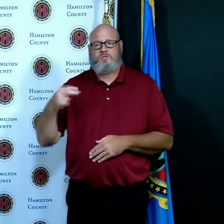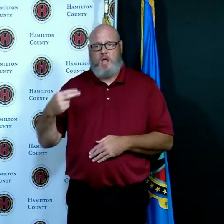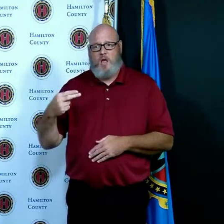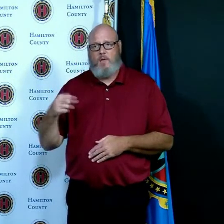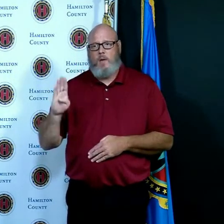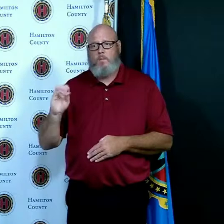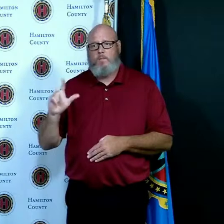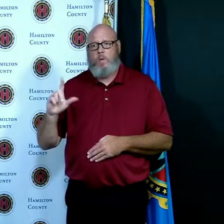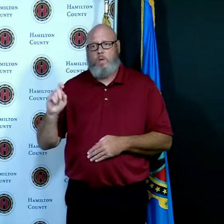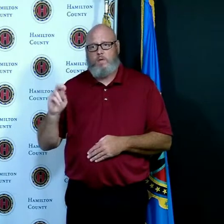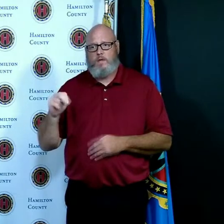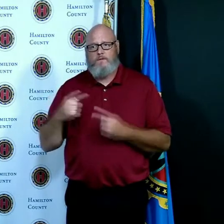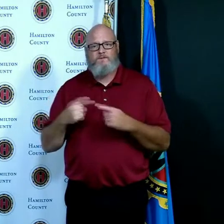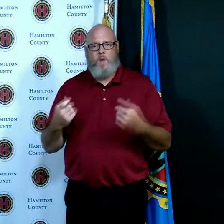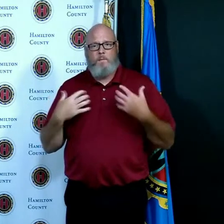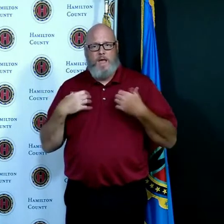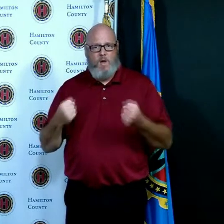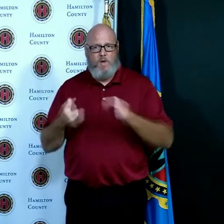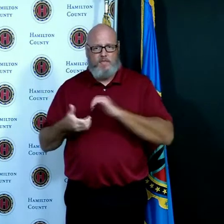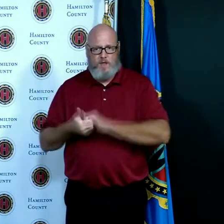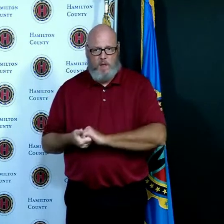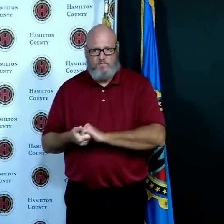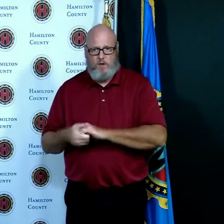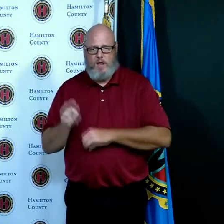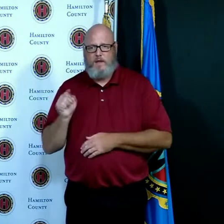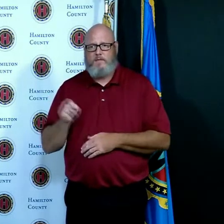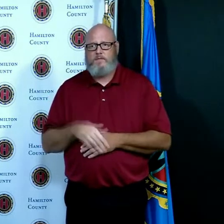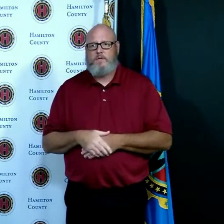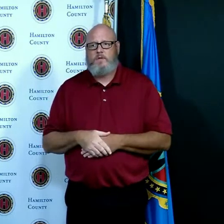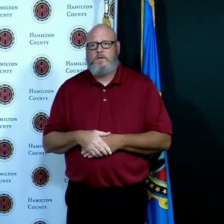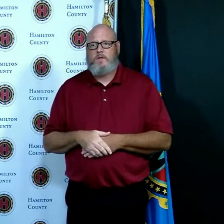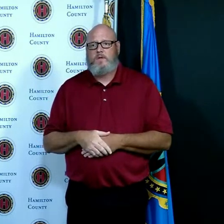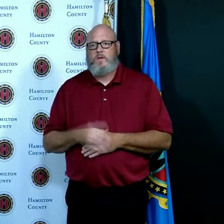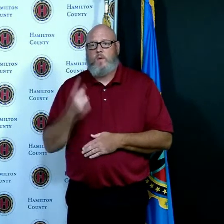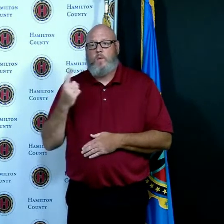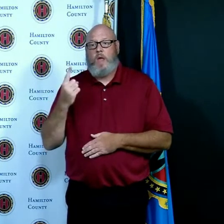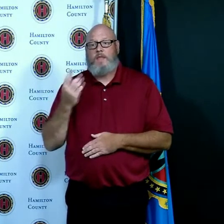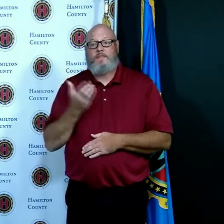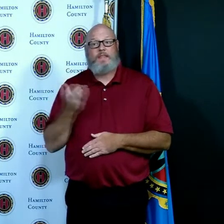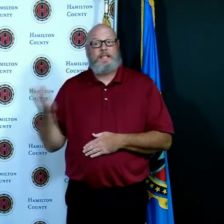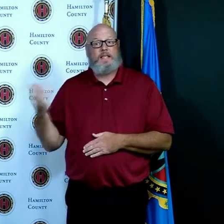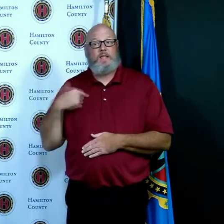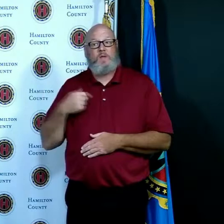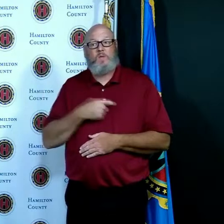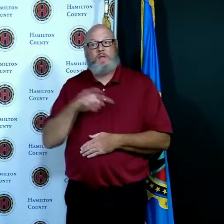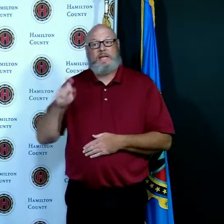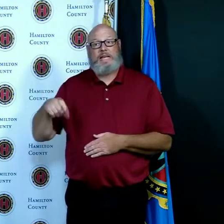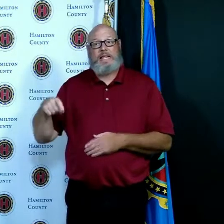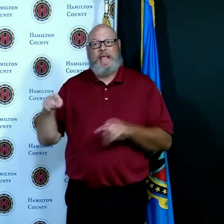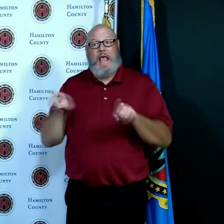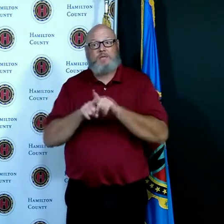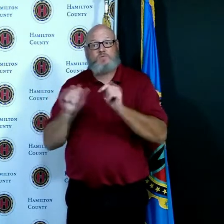employ as a community is increased testing and so Sarah is going to talk about the partnership not only between the county and the